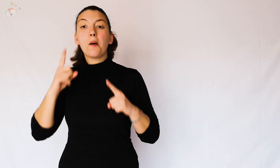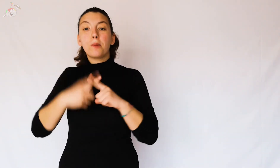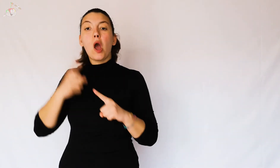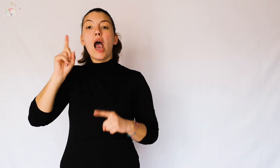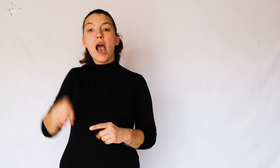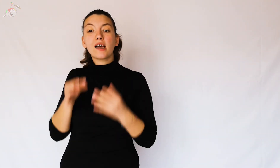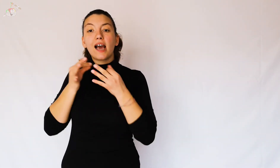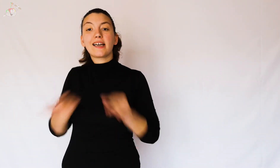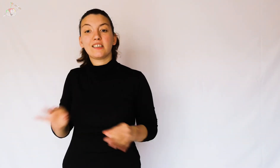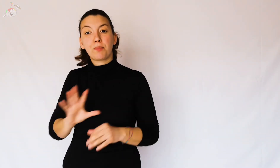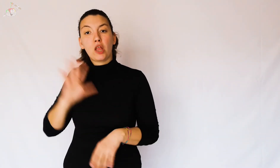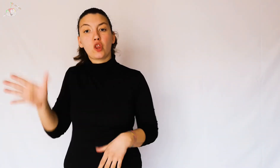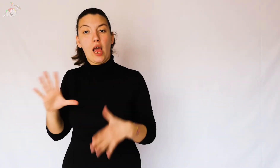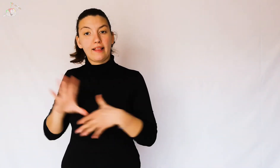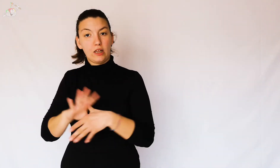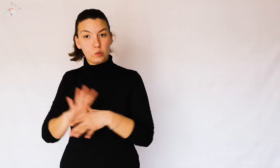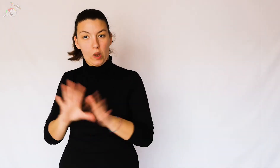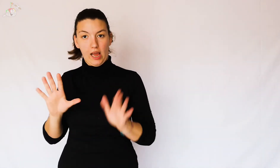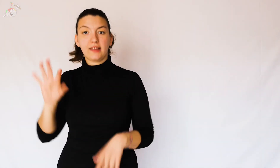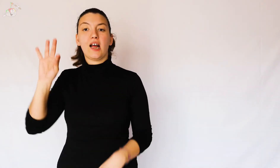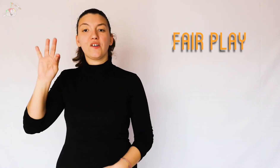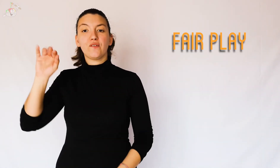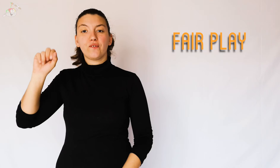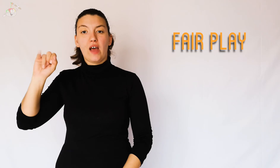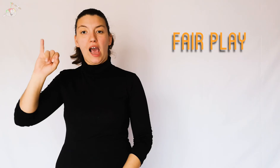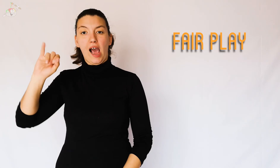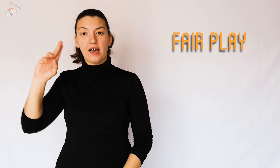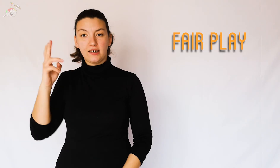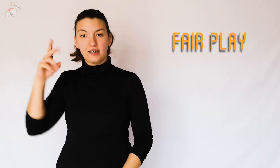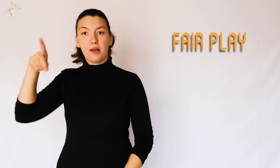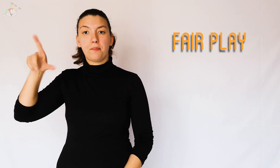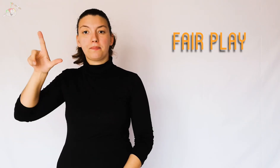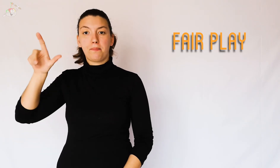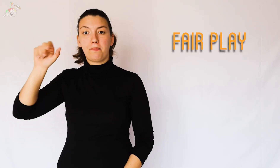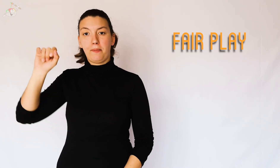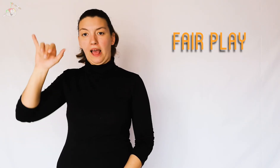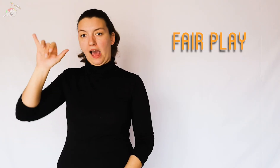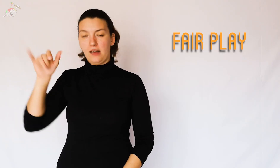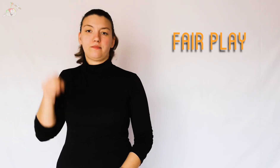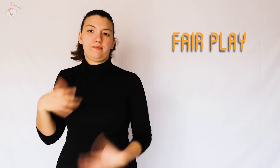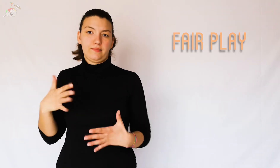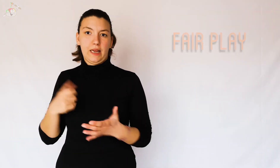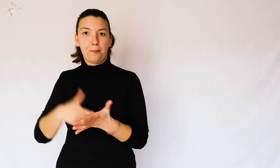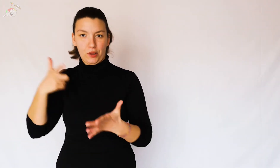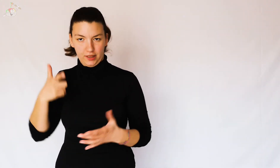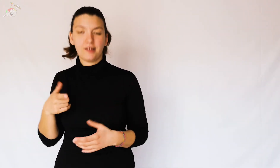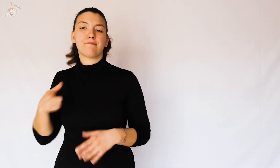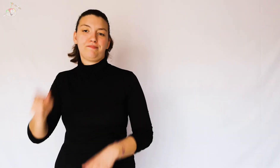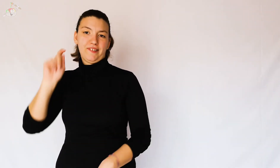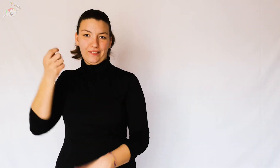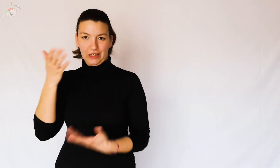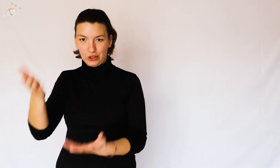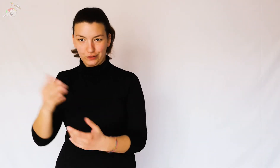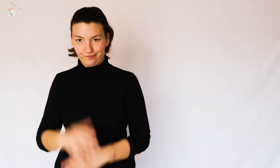Respect for other teams also counts, fair play is important. With these you can win.